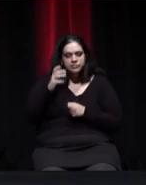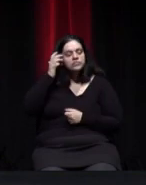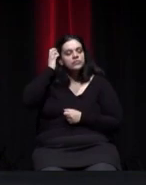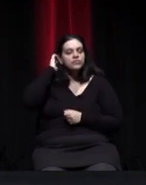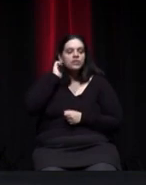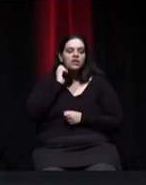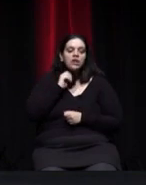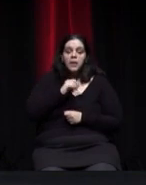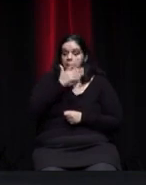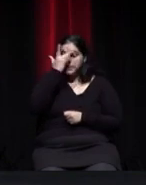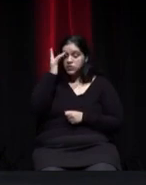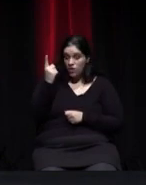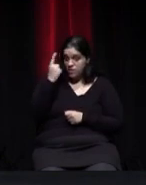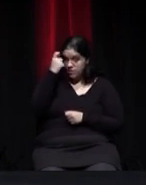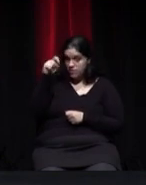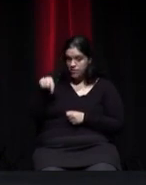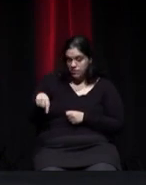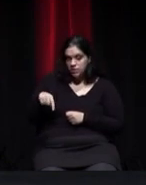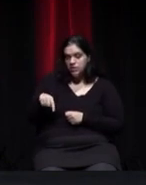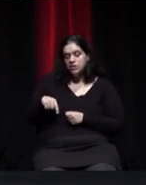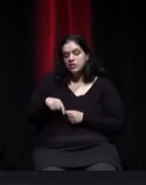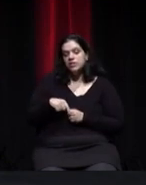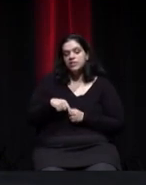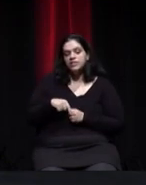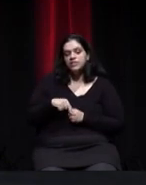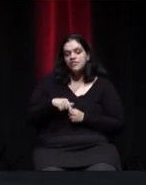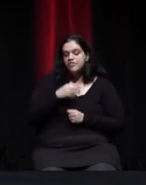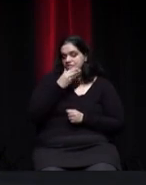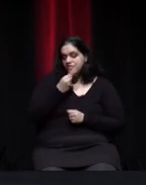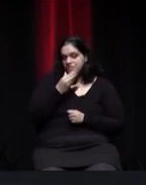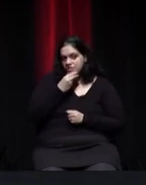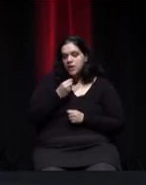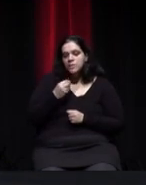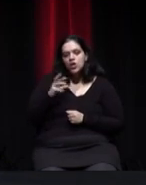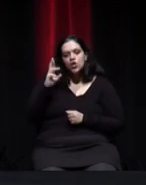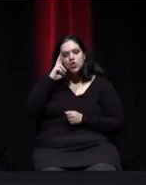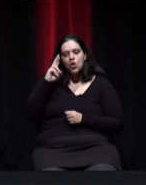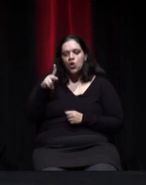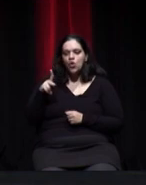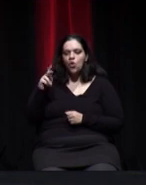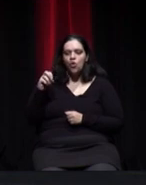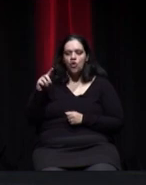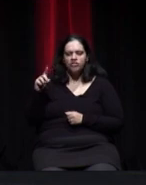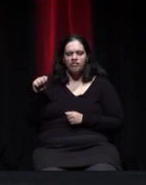The inventor of this thing, George Eastman, owner of Kodak, got millionaire.